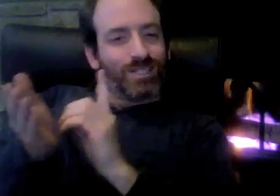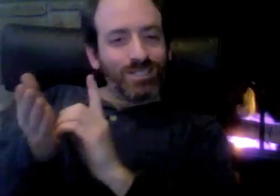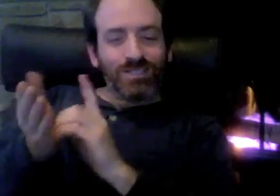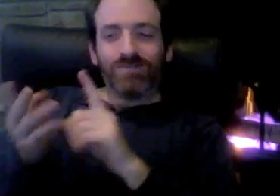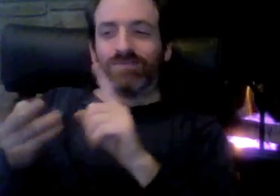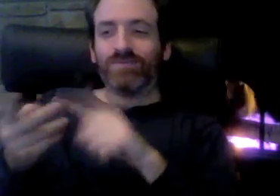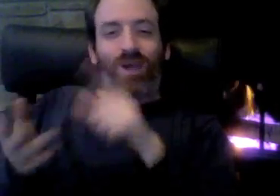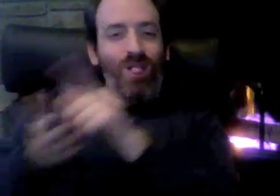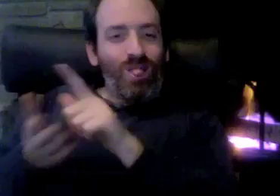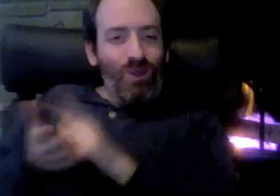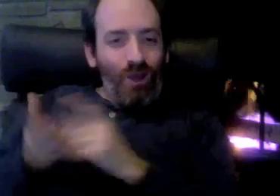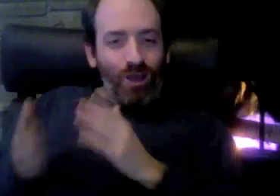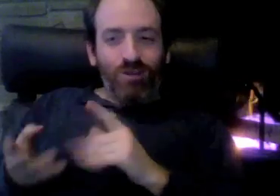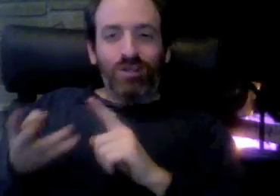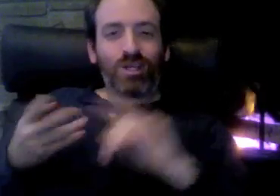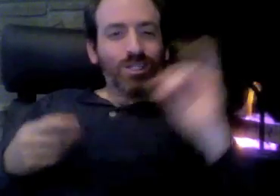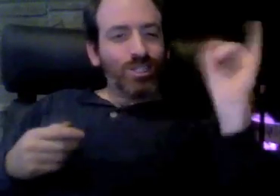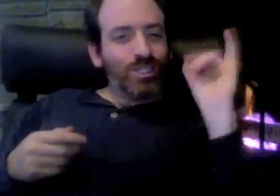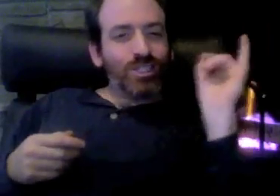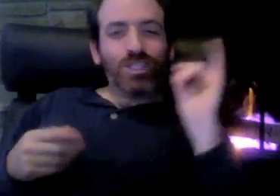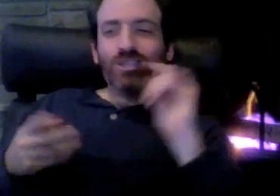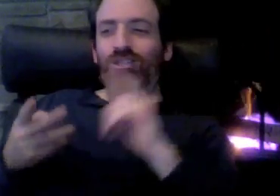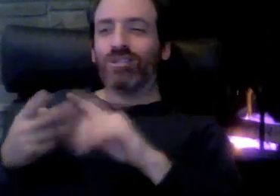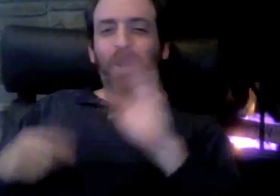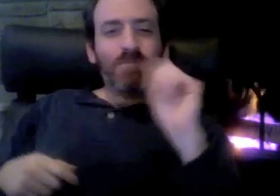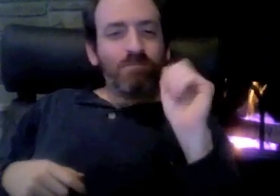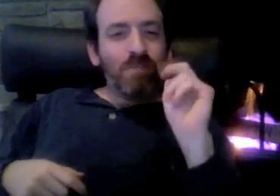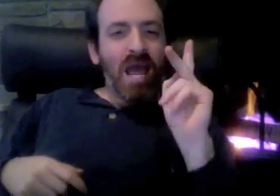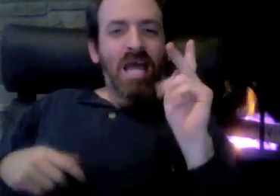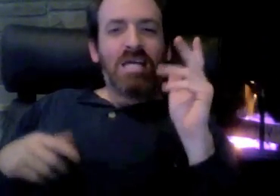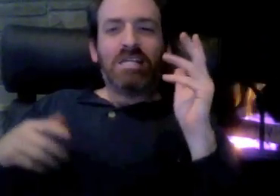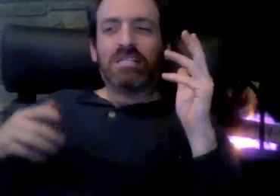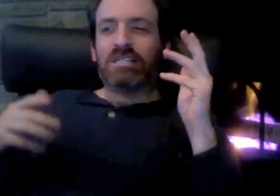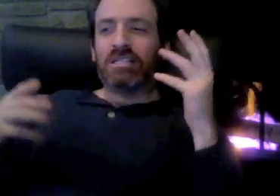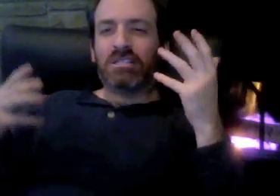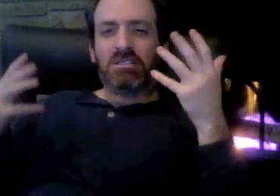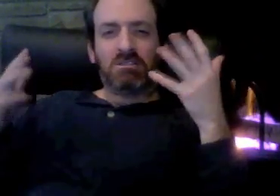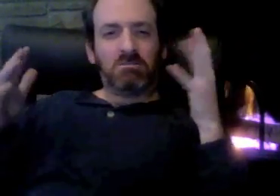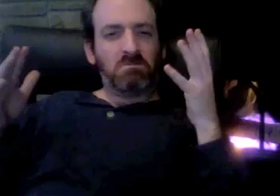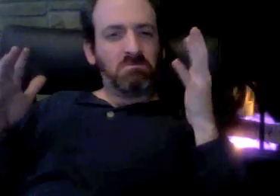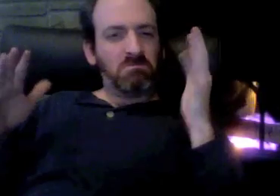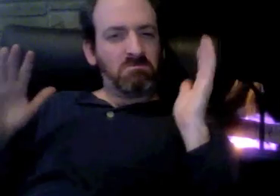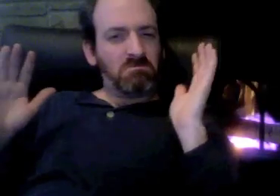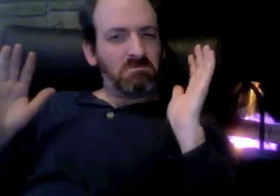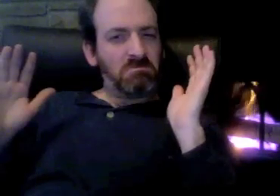Residential users probably would make fewer VRS calls for personal use such as credit card billing, medical, legal, finance,